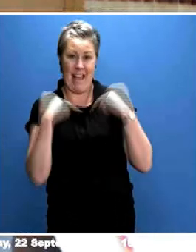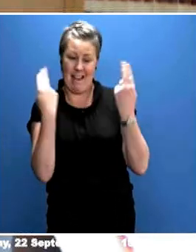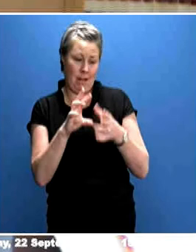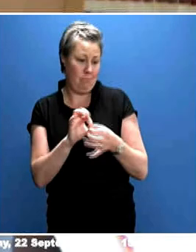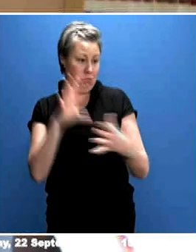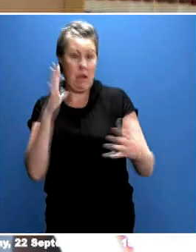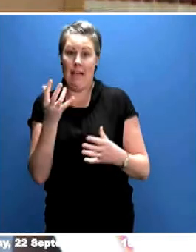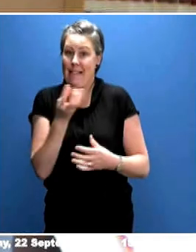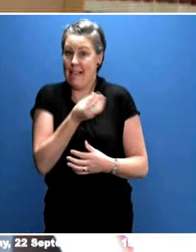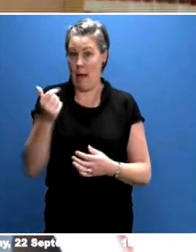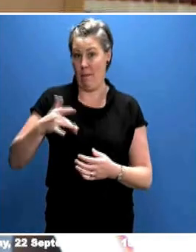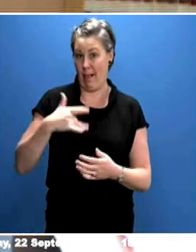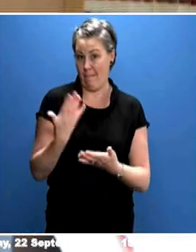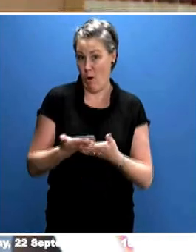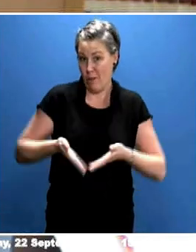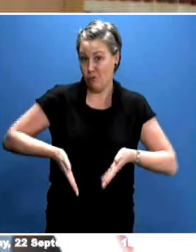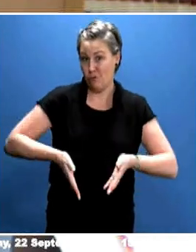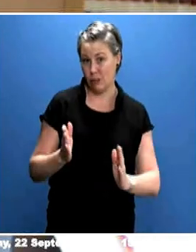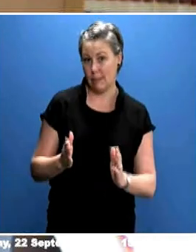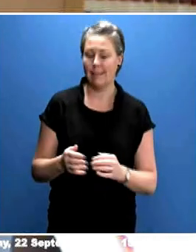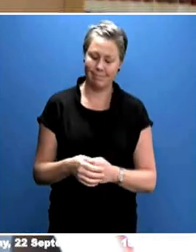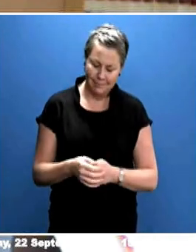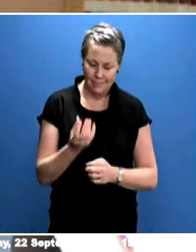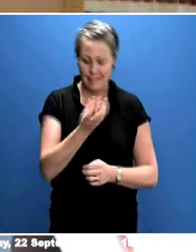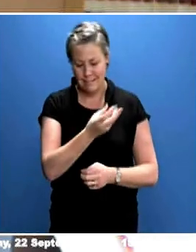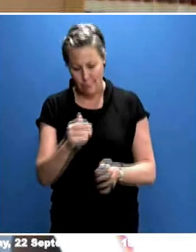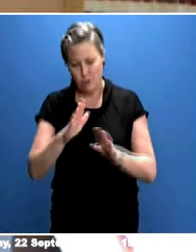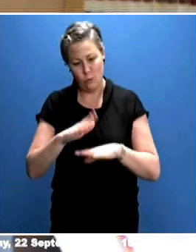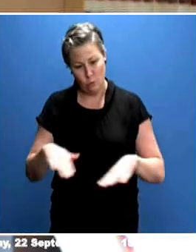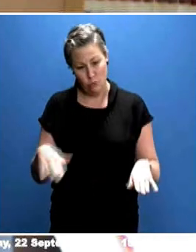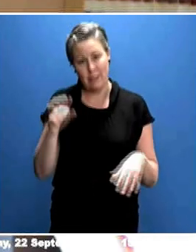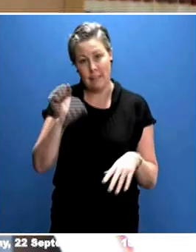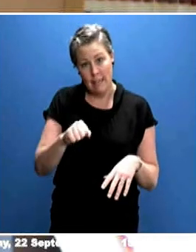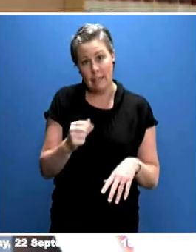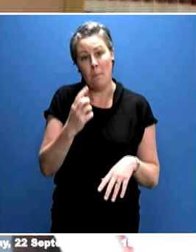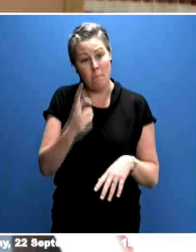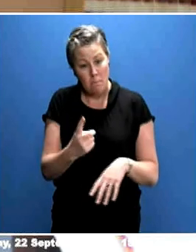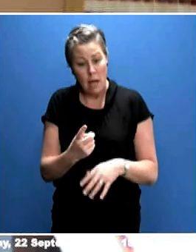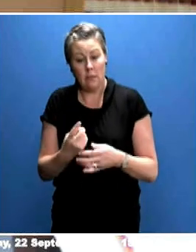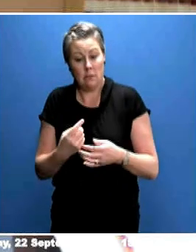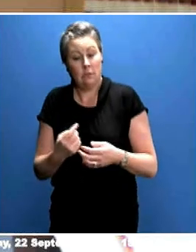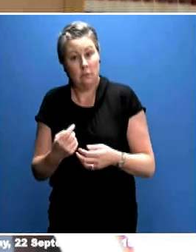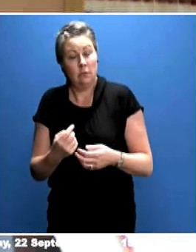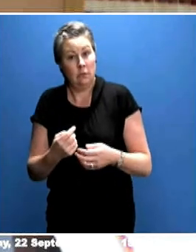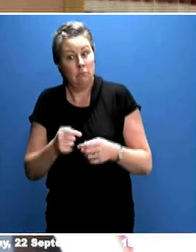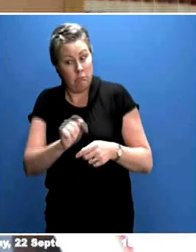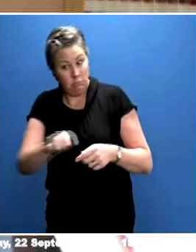Some children are. MR POWER: Yes. But a number of children still do have carers and wider family